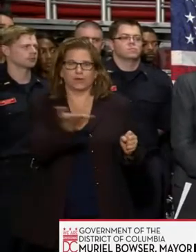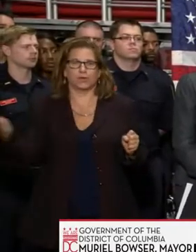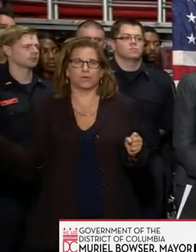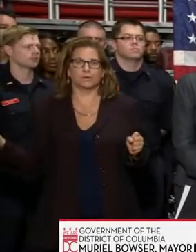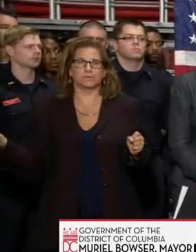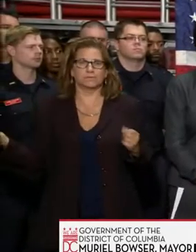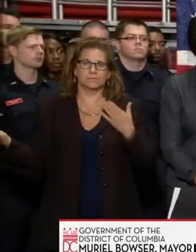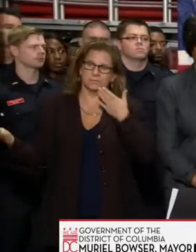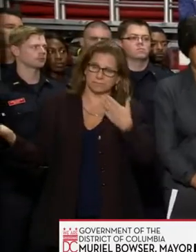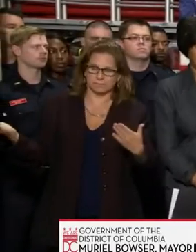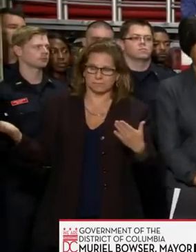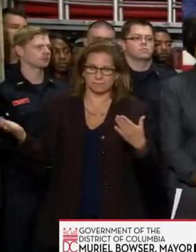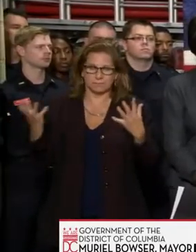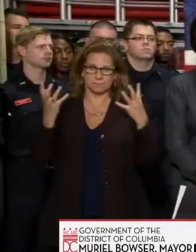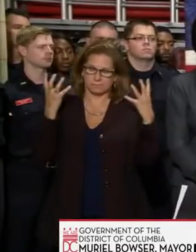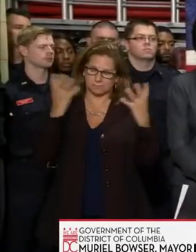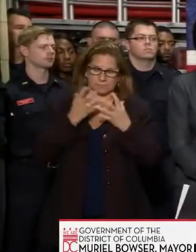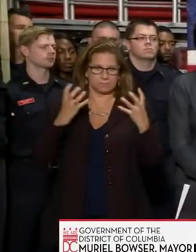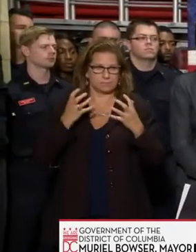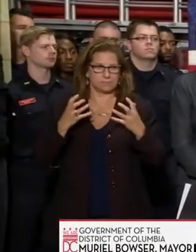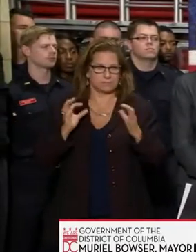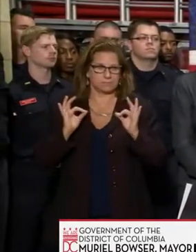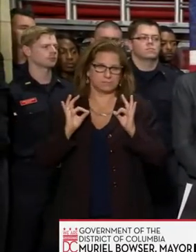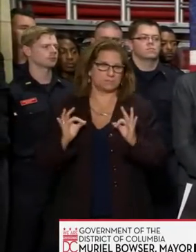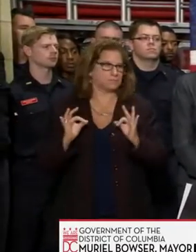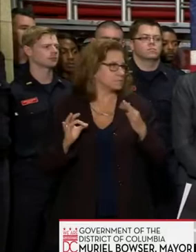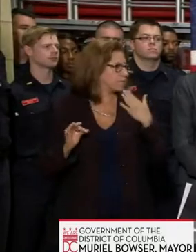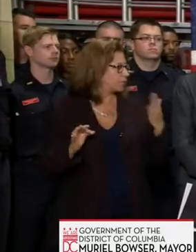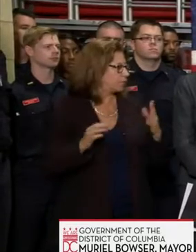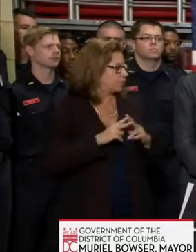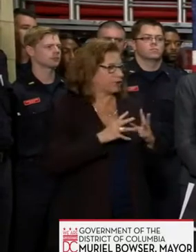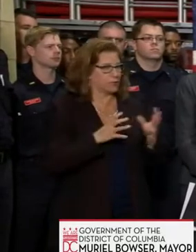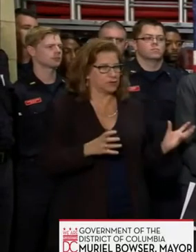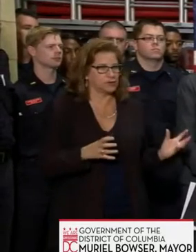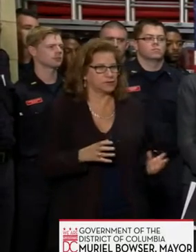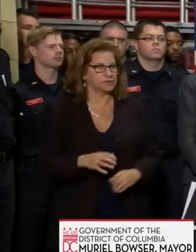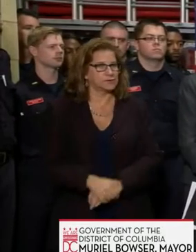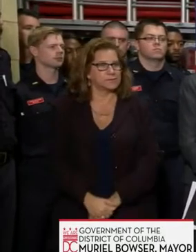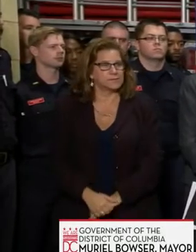BOWSER, AND I WOULD LIKE TO KNOW -- HAVE THE COUNCILMEMBERS COME